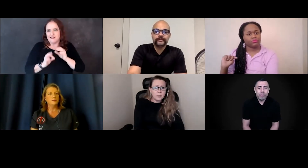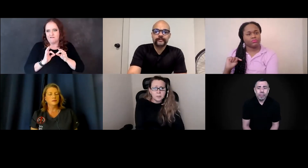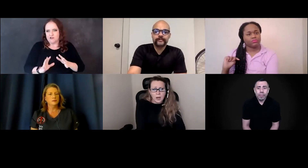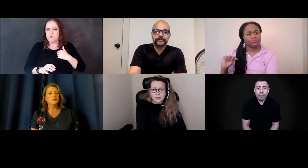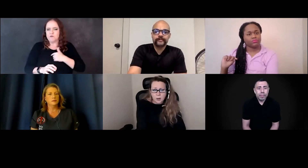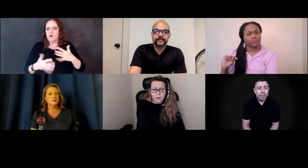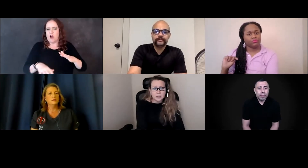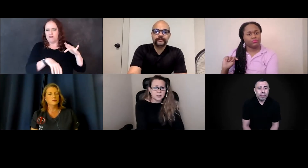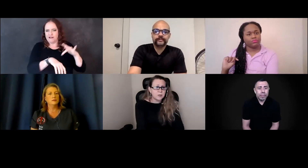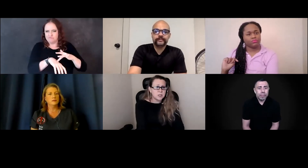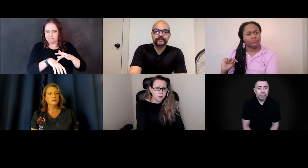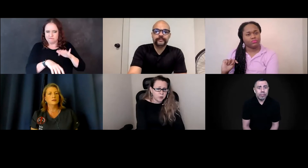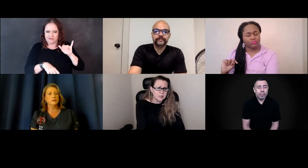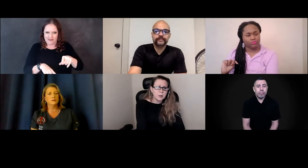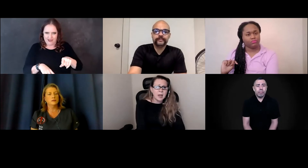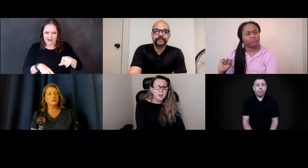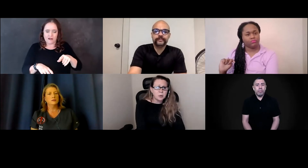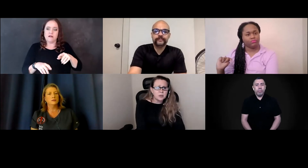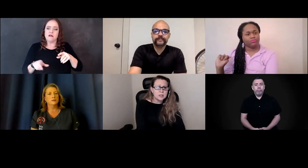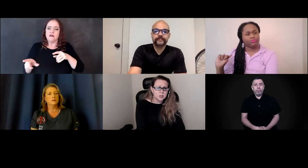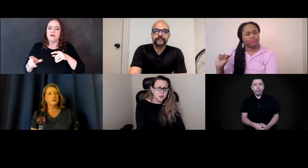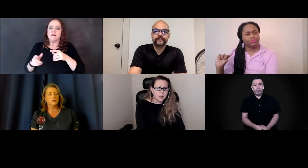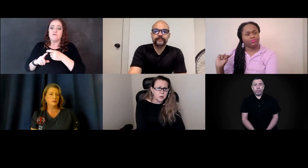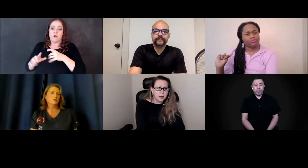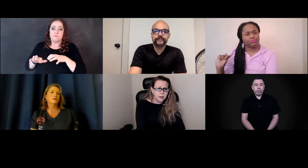One hot topic is deaf interpreters. Now, we have briefly touched on that already.